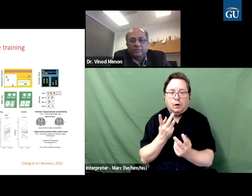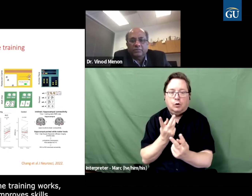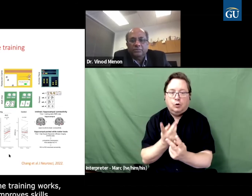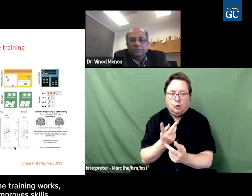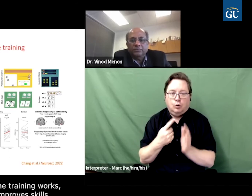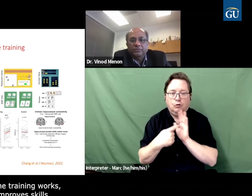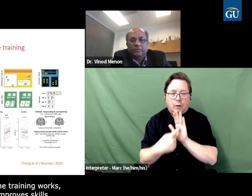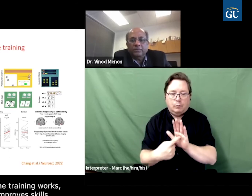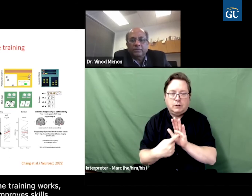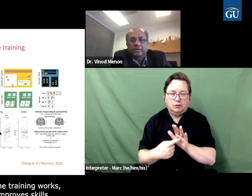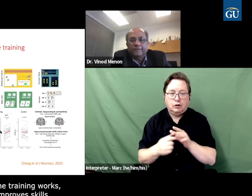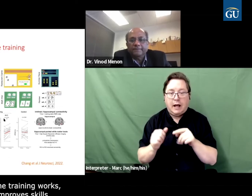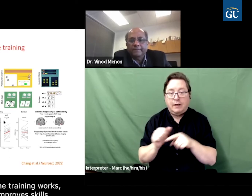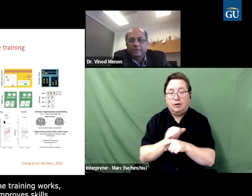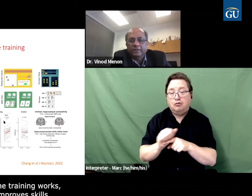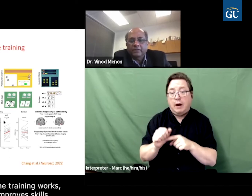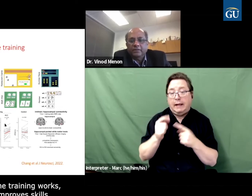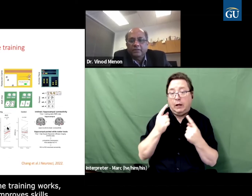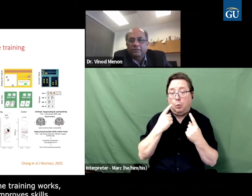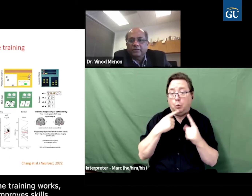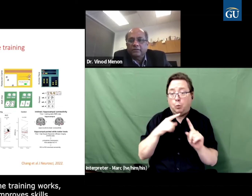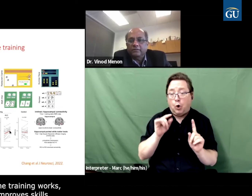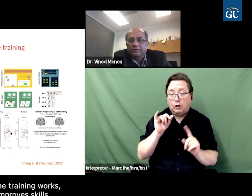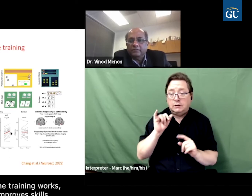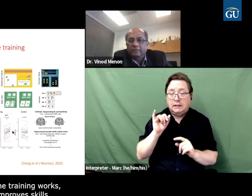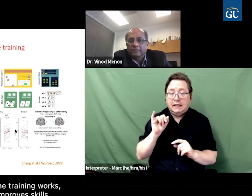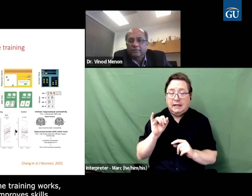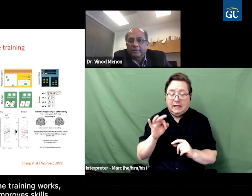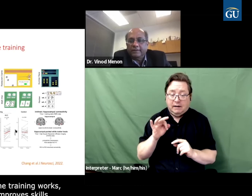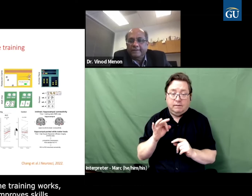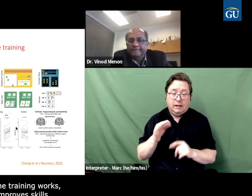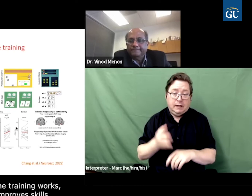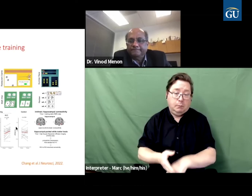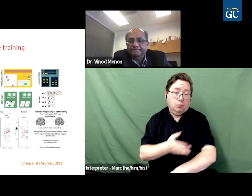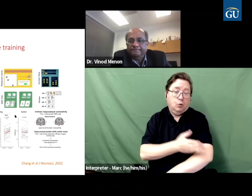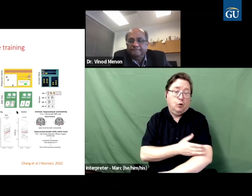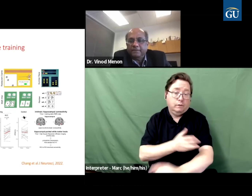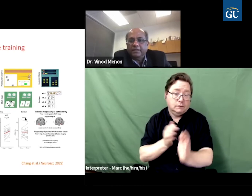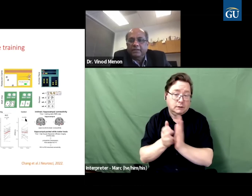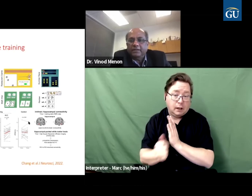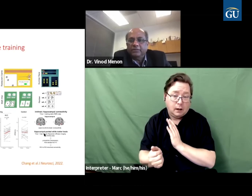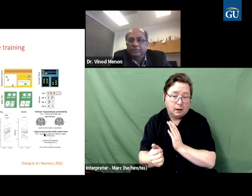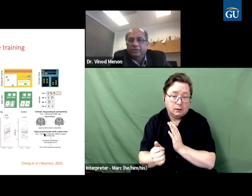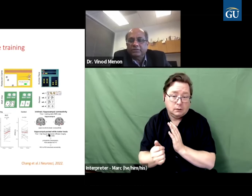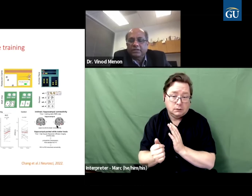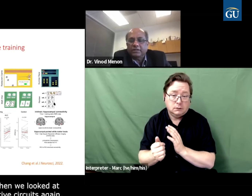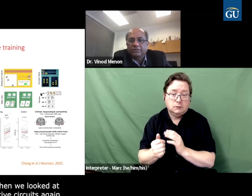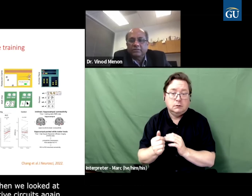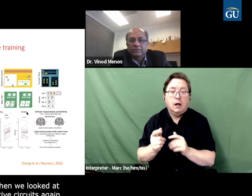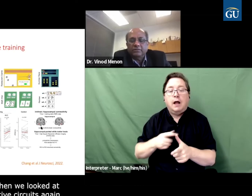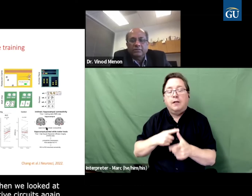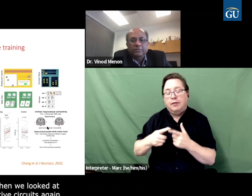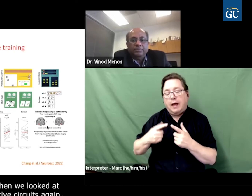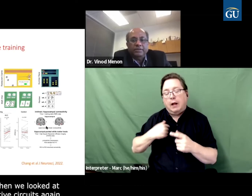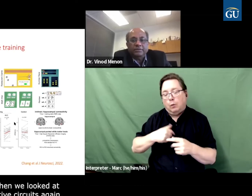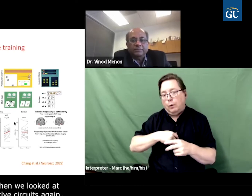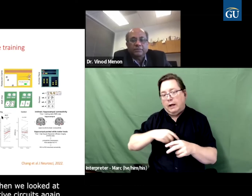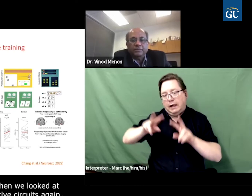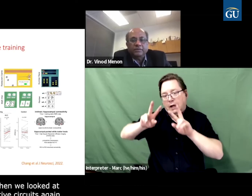and the training works it improves skills